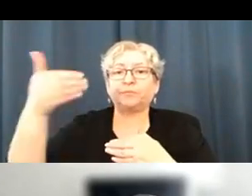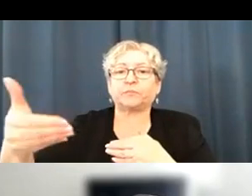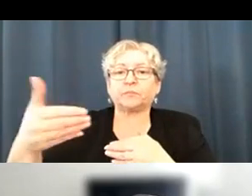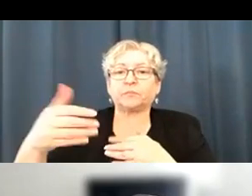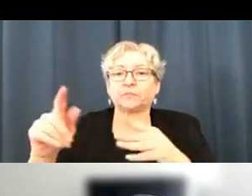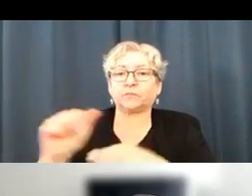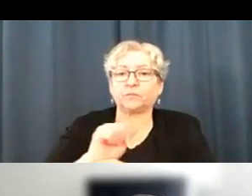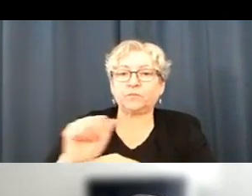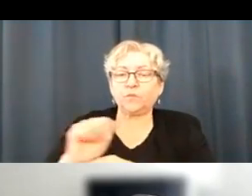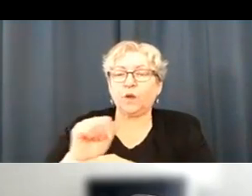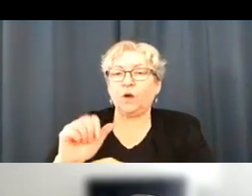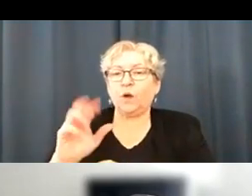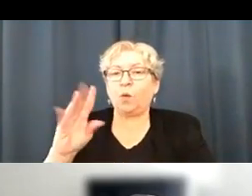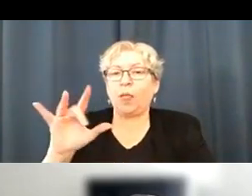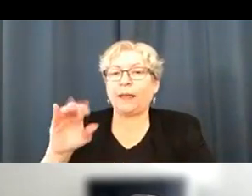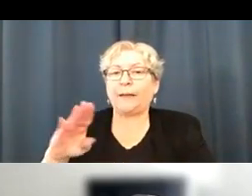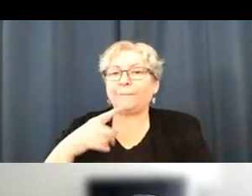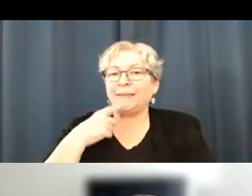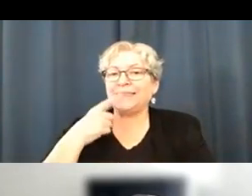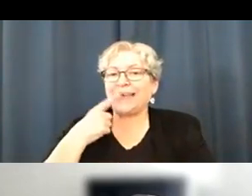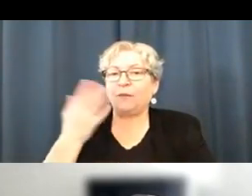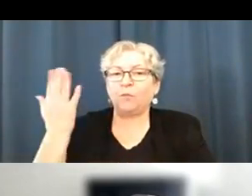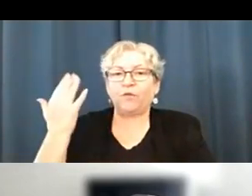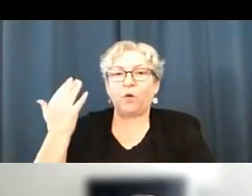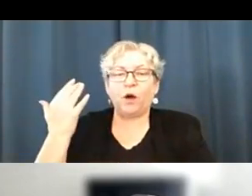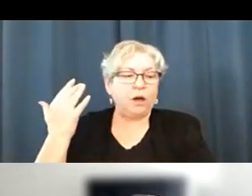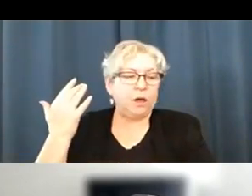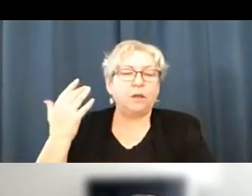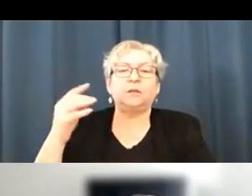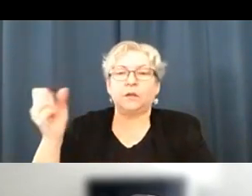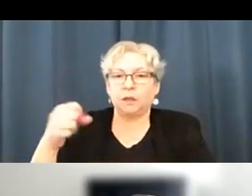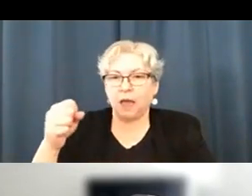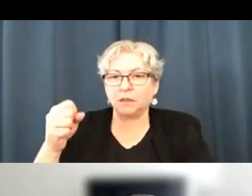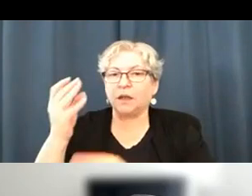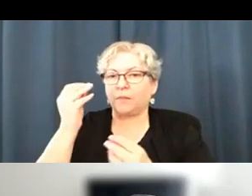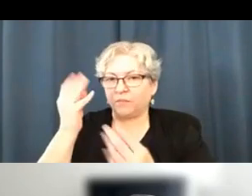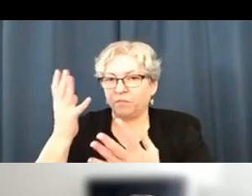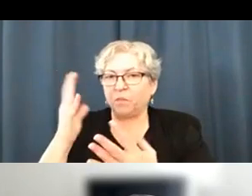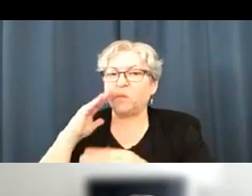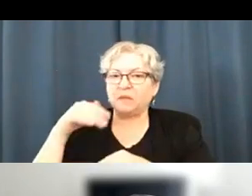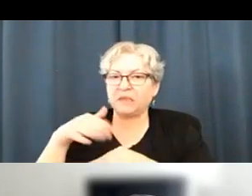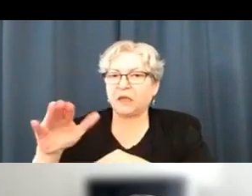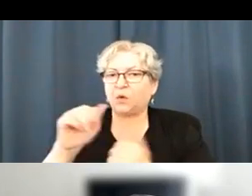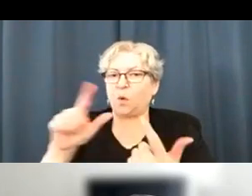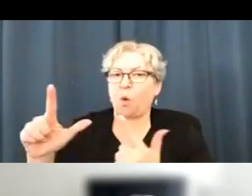So, William made a note about that earlier. Yes, that information will be sent out to all registrants.